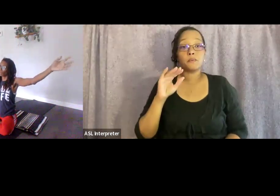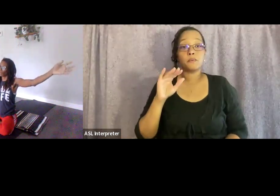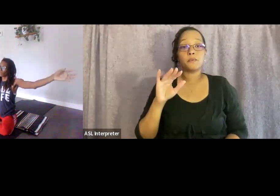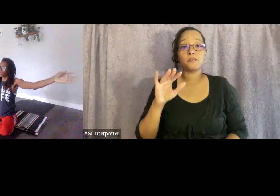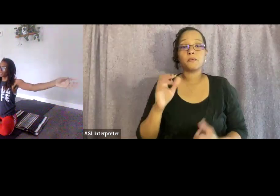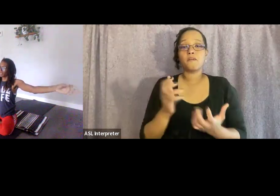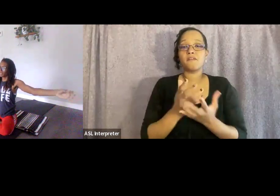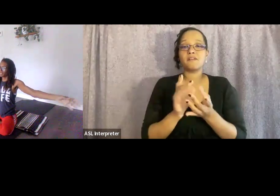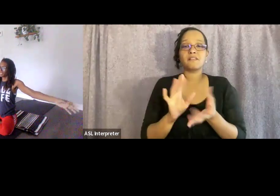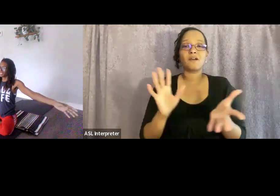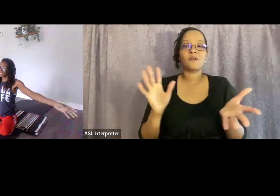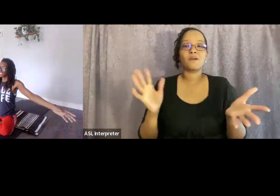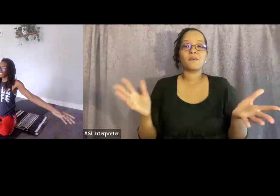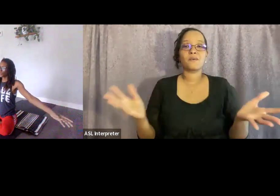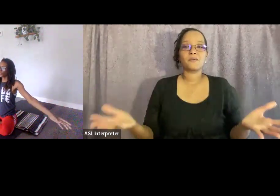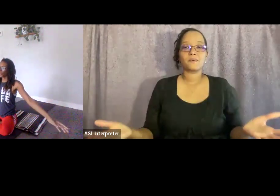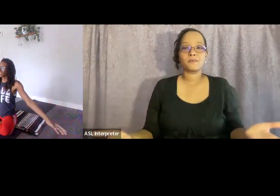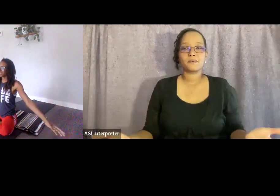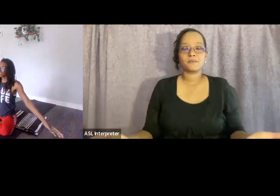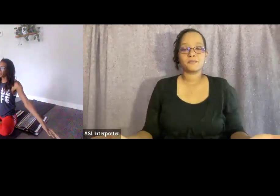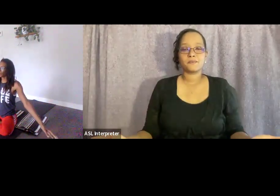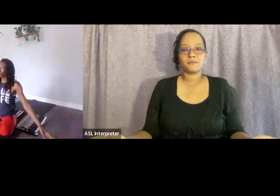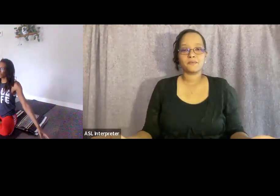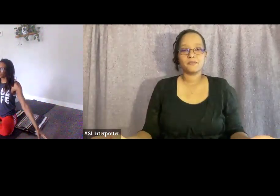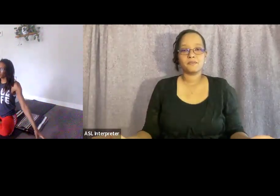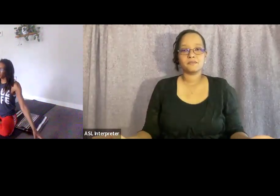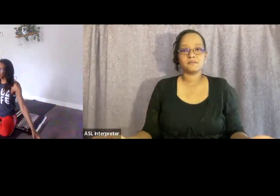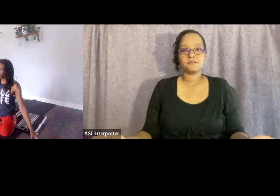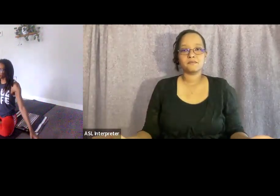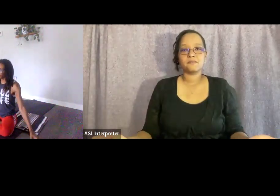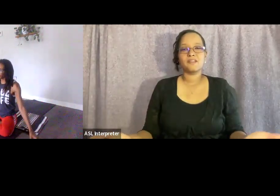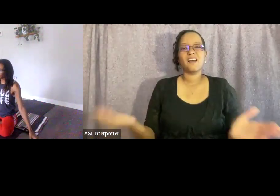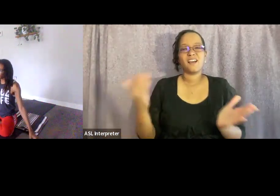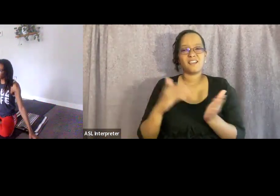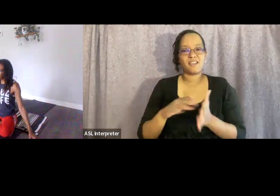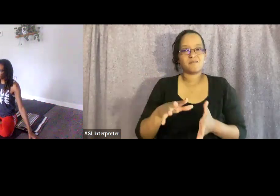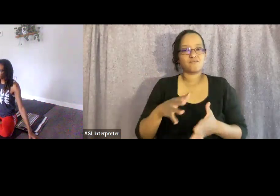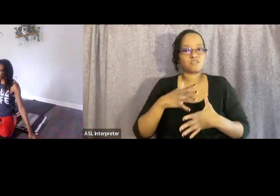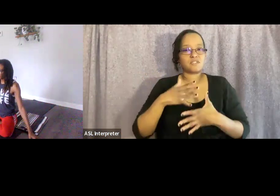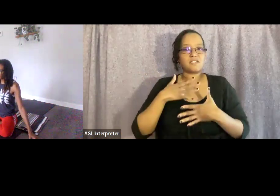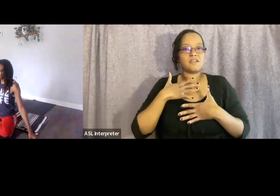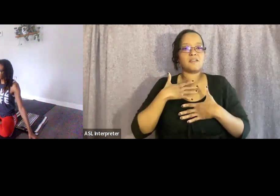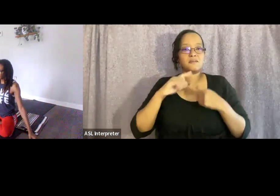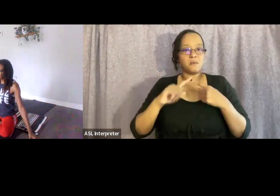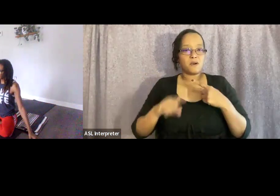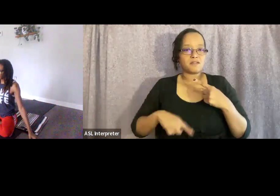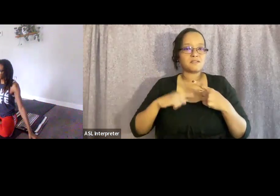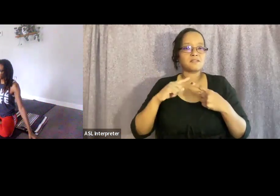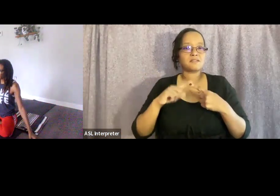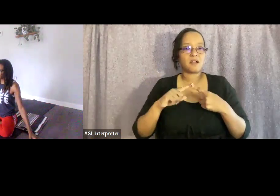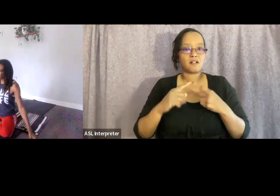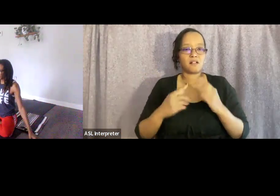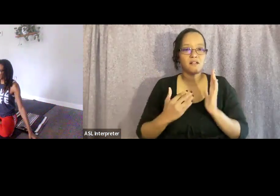Let's take one cycle of breaths , whether you're still on your back